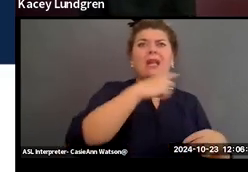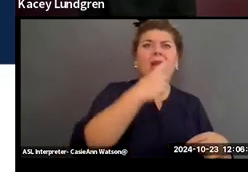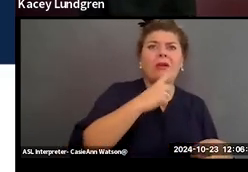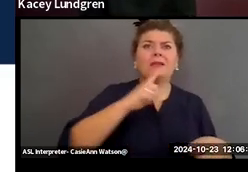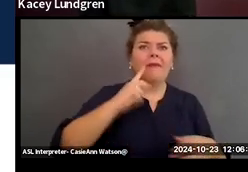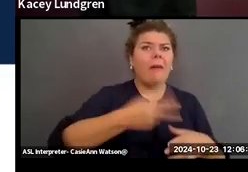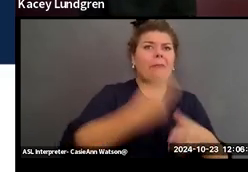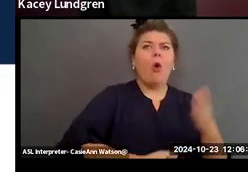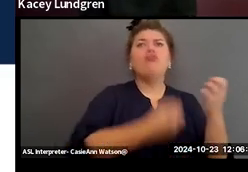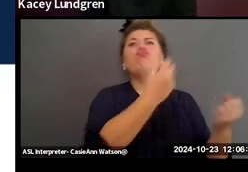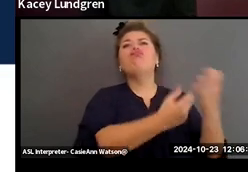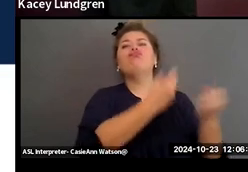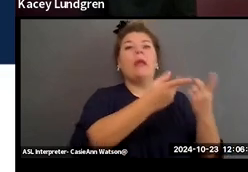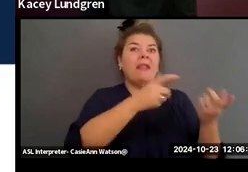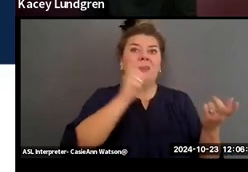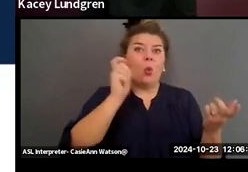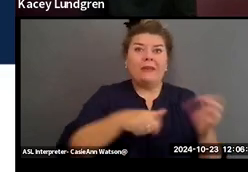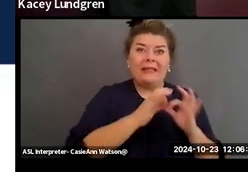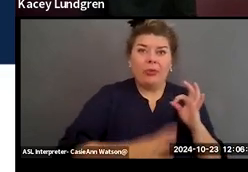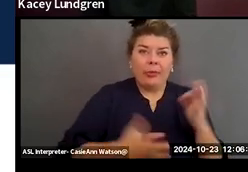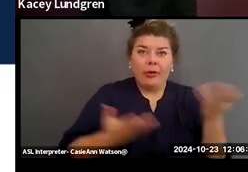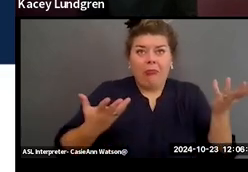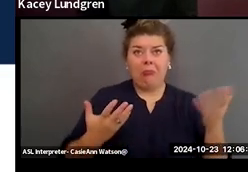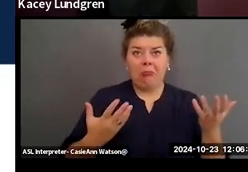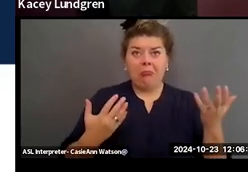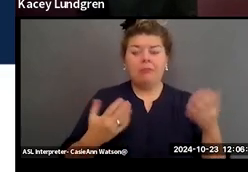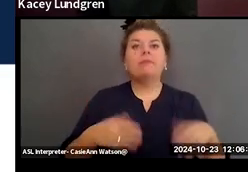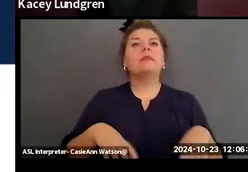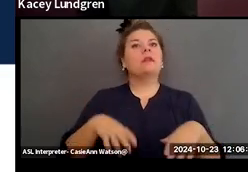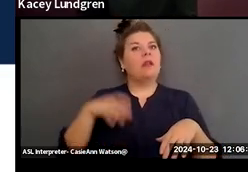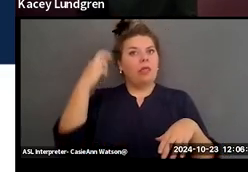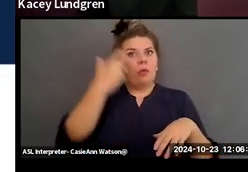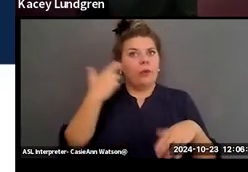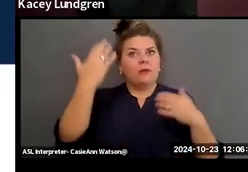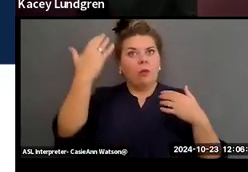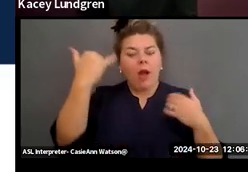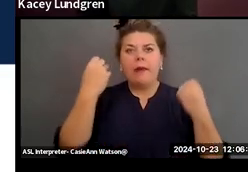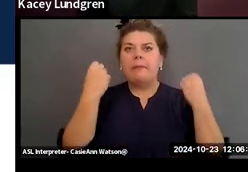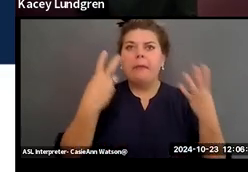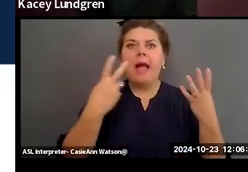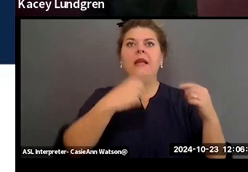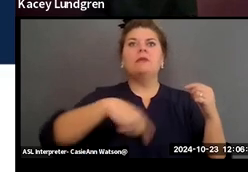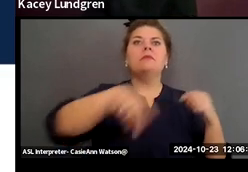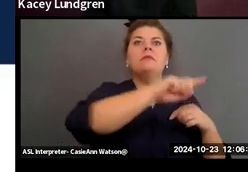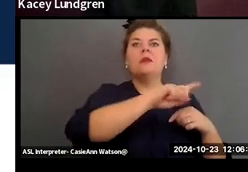that there was no need for an interpreter. The reason so many people knew and understood sign language